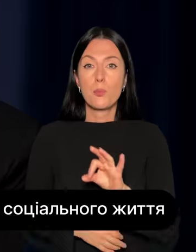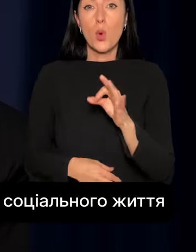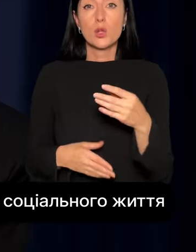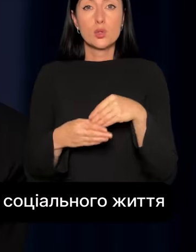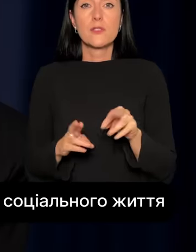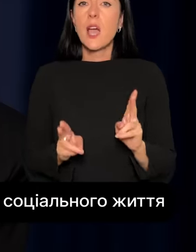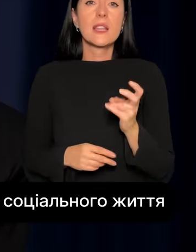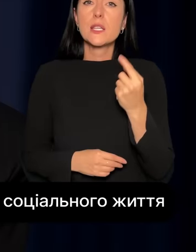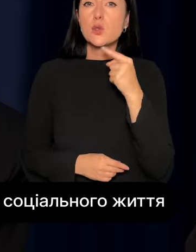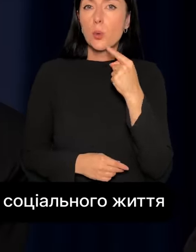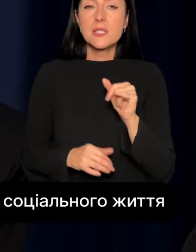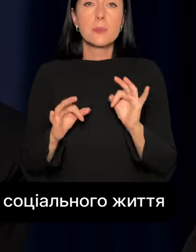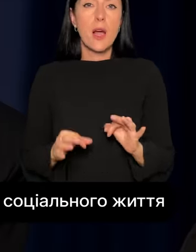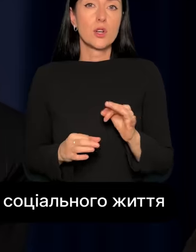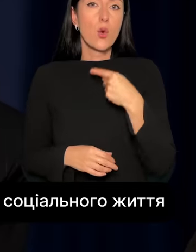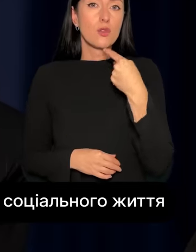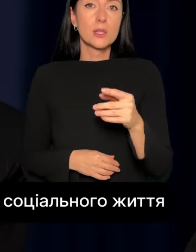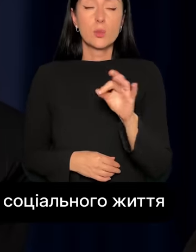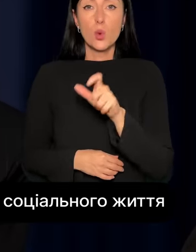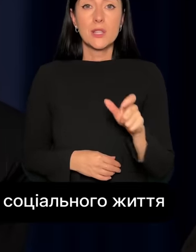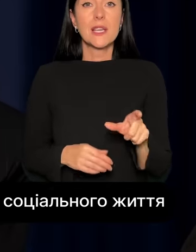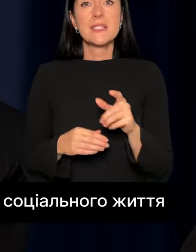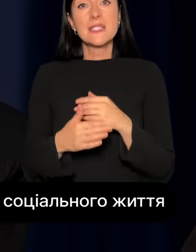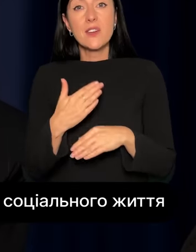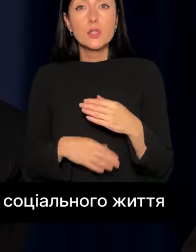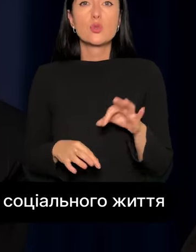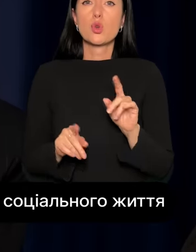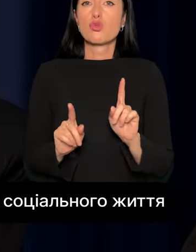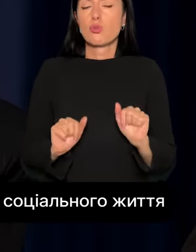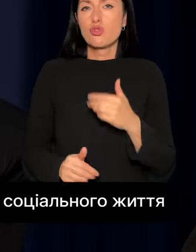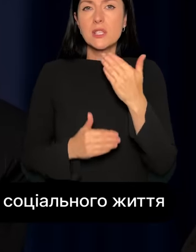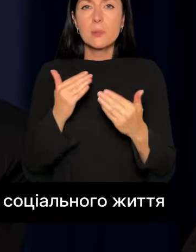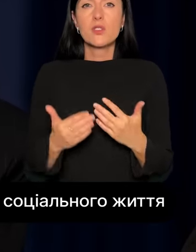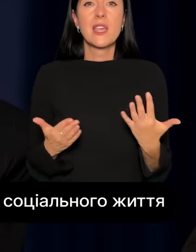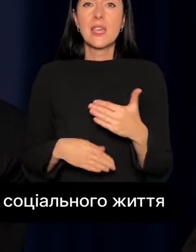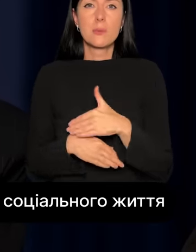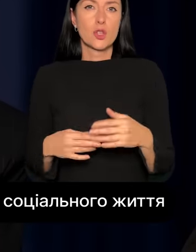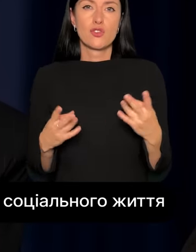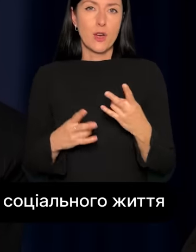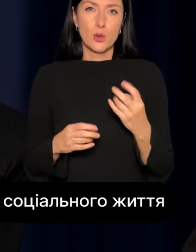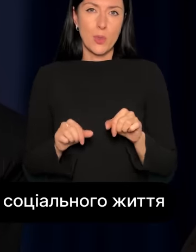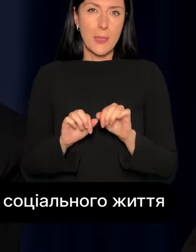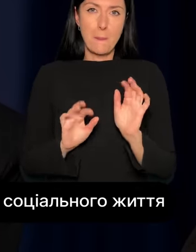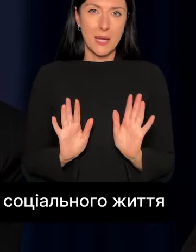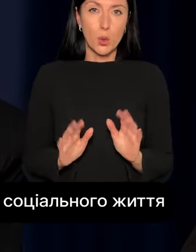How not to be ashamed and speak correctly about people with disabilities? What can you ask, and what boundaries should you not cross?